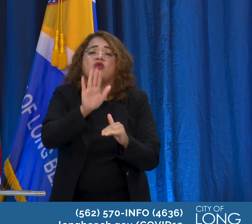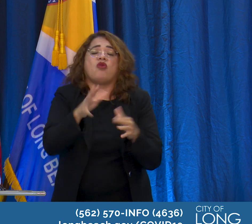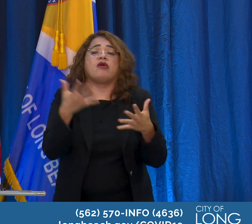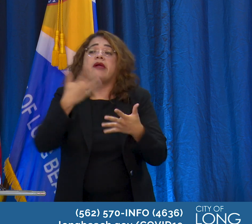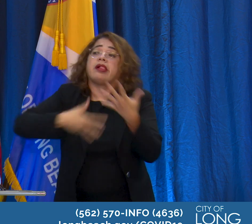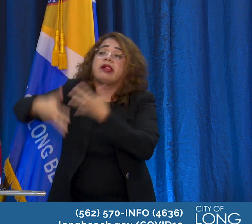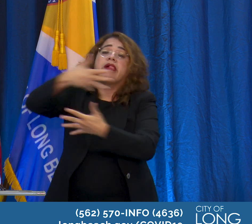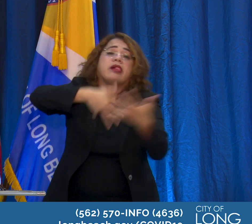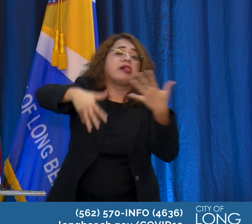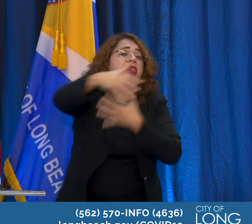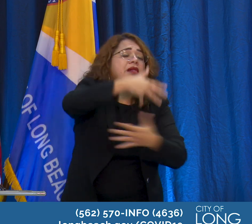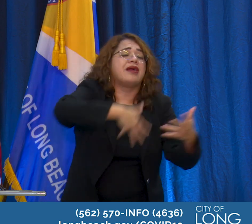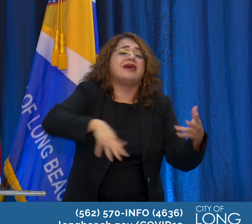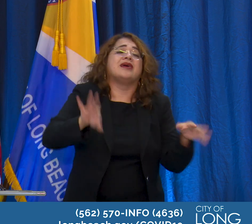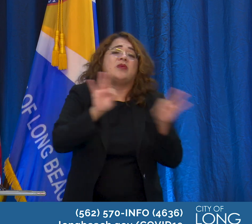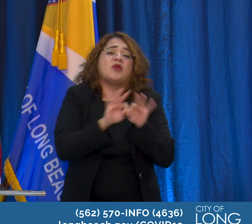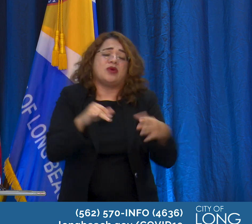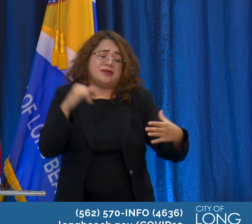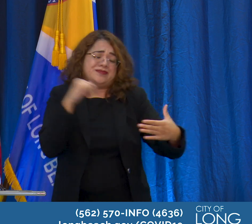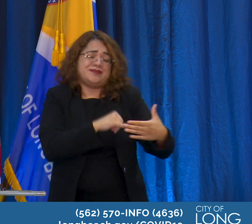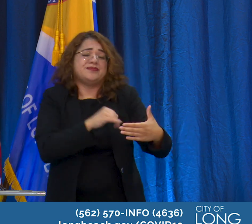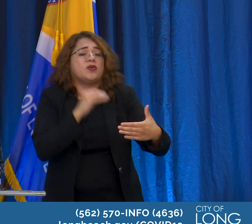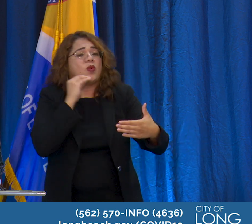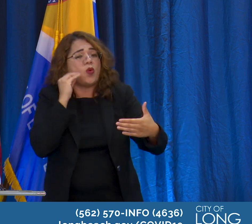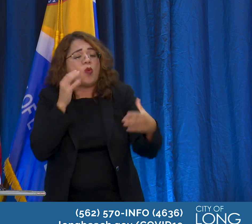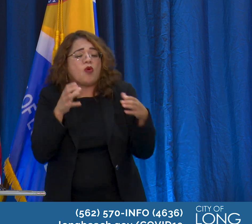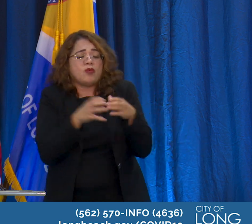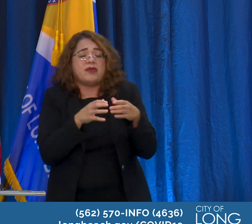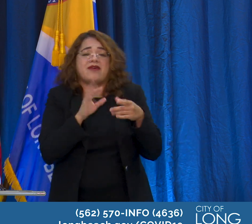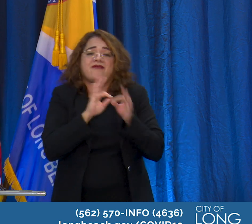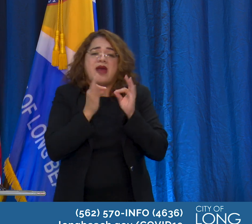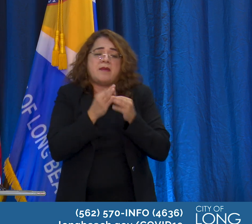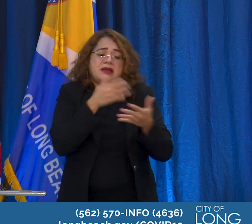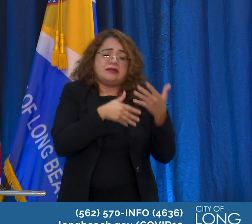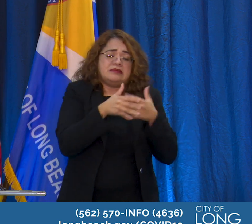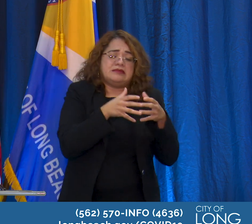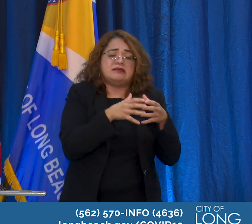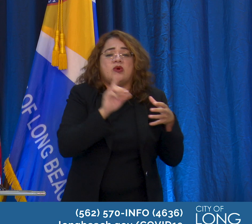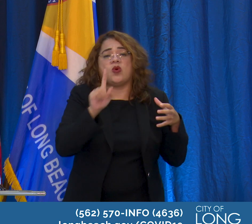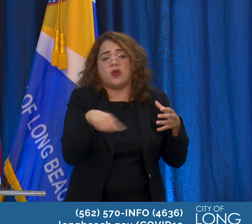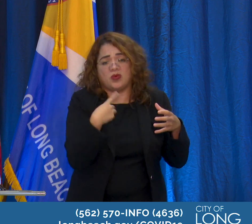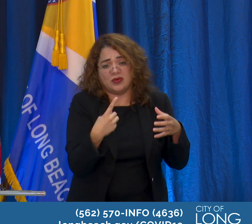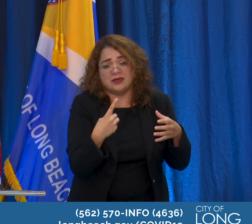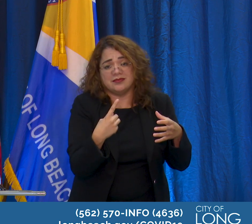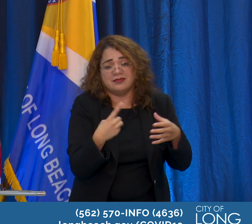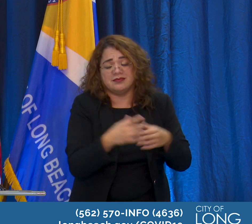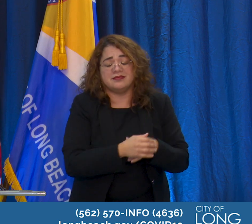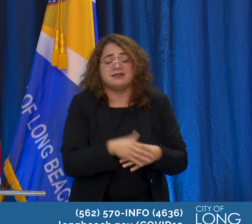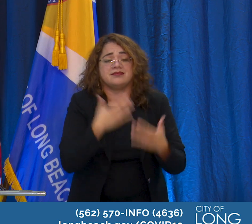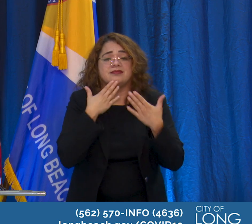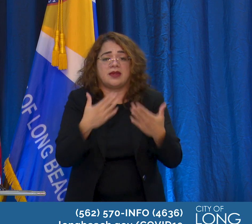Thank you. Thank you Dr. Davis. We will now take questions from the media.